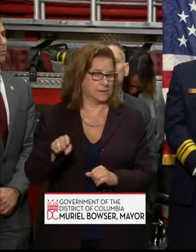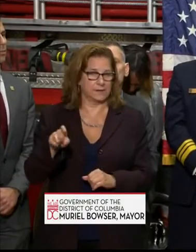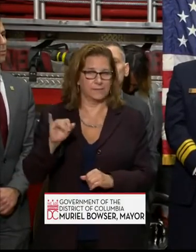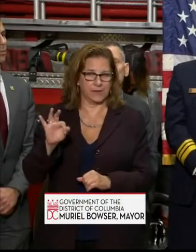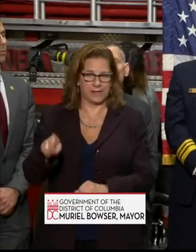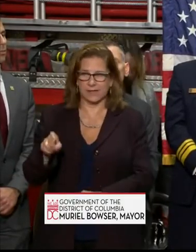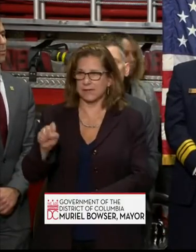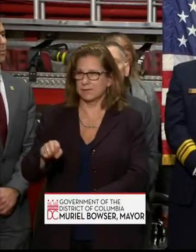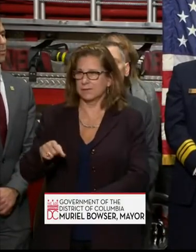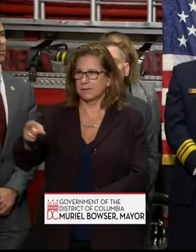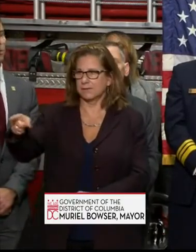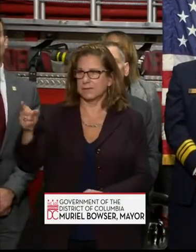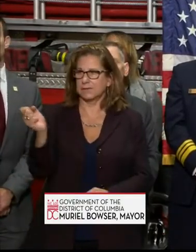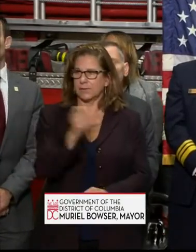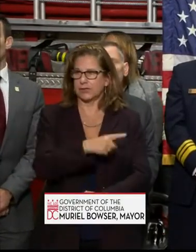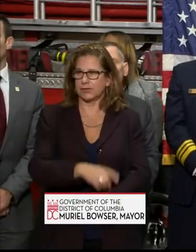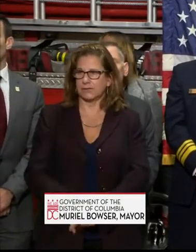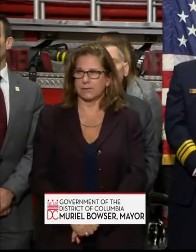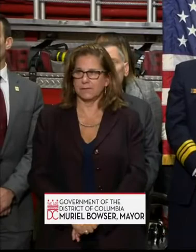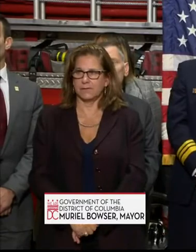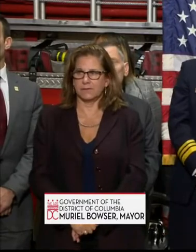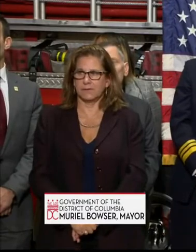YES? >> .